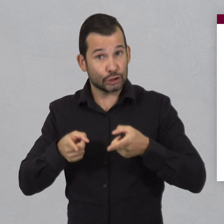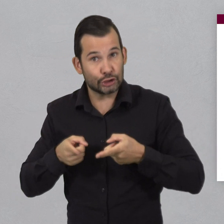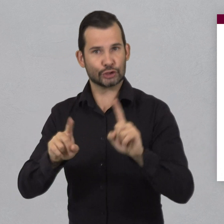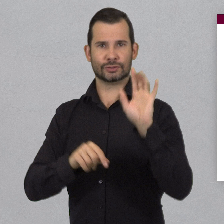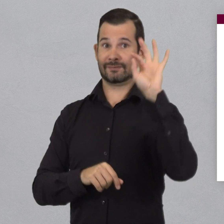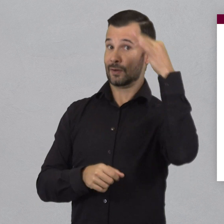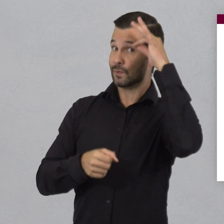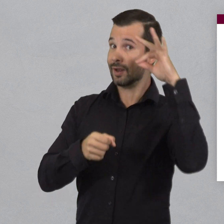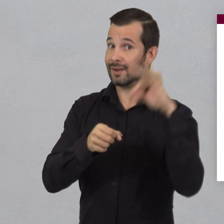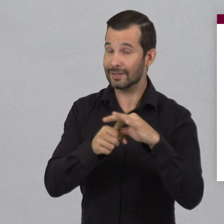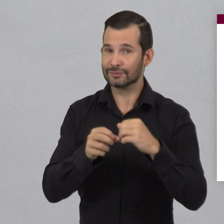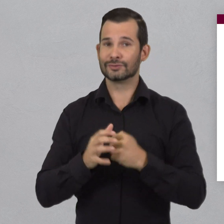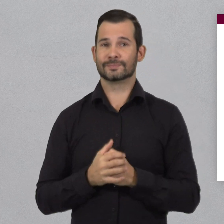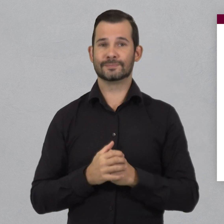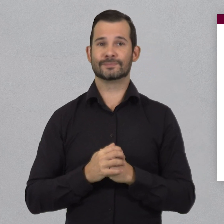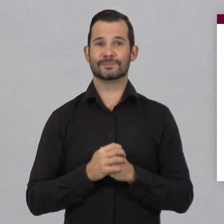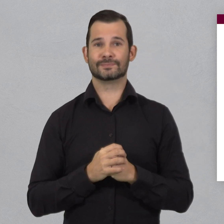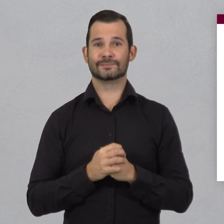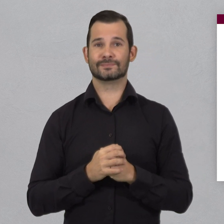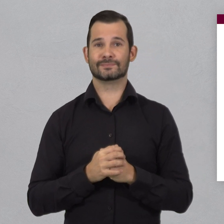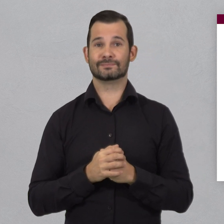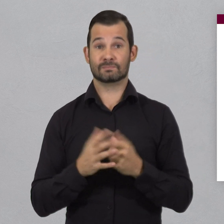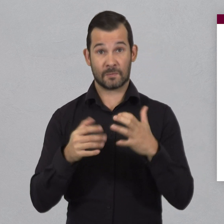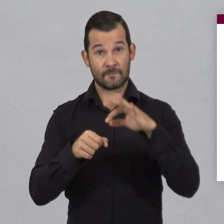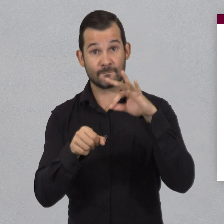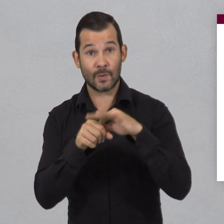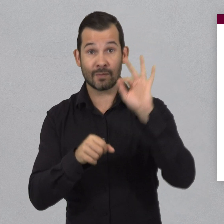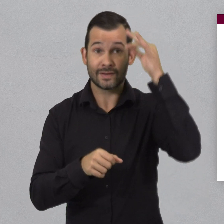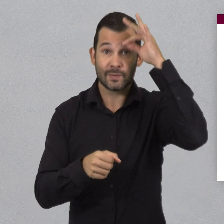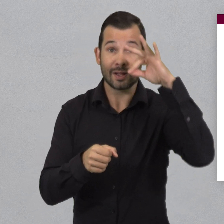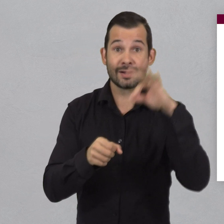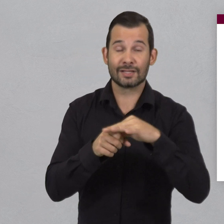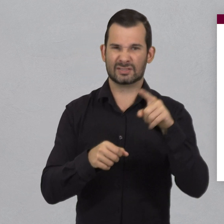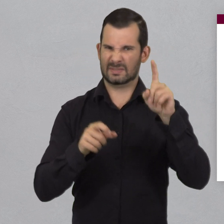DURING a federal election To vote in a federal election,